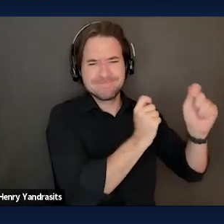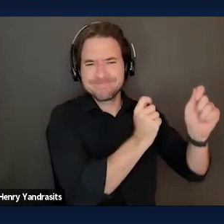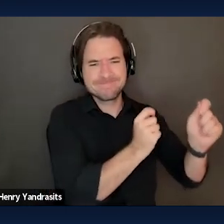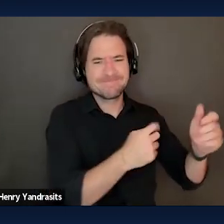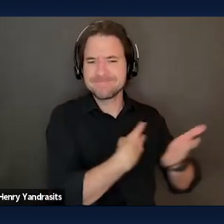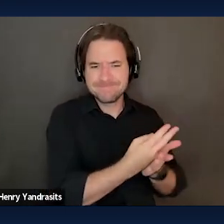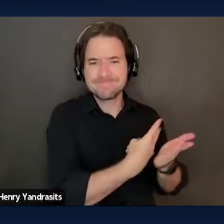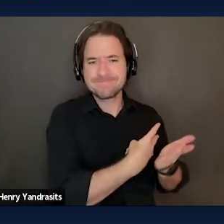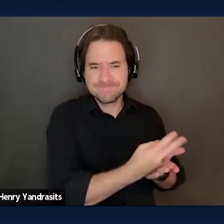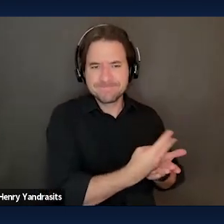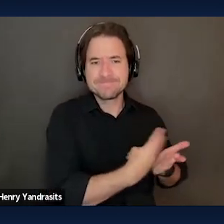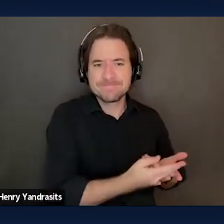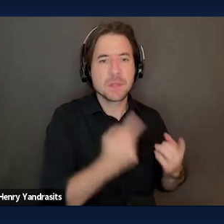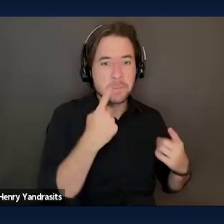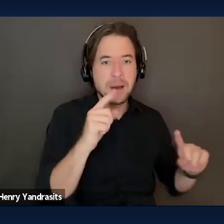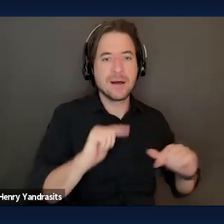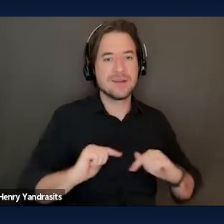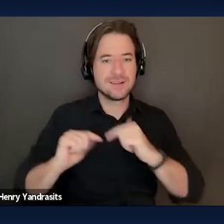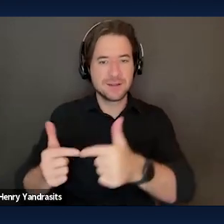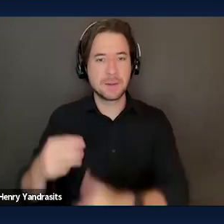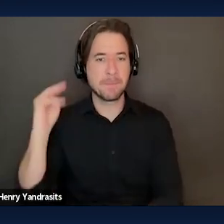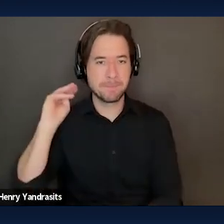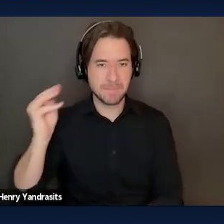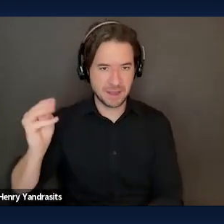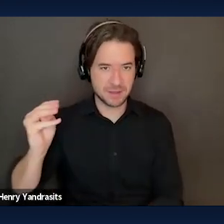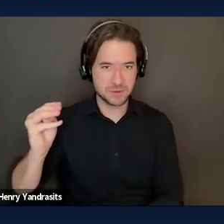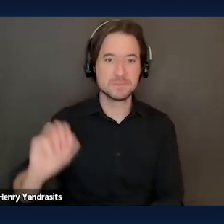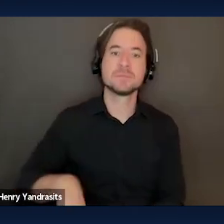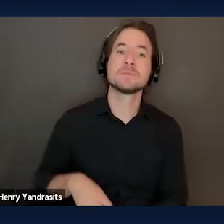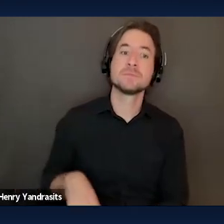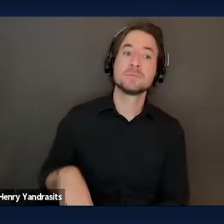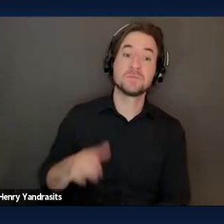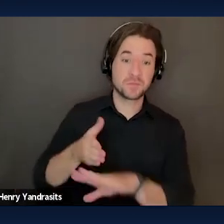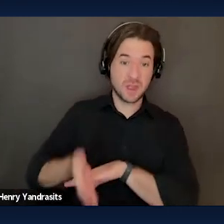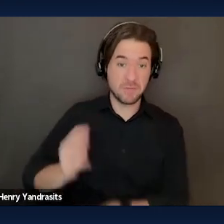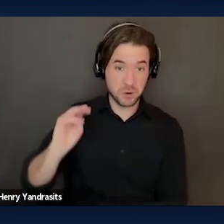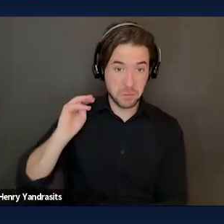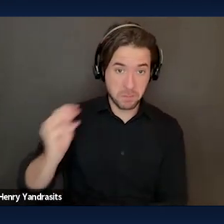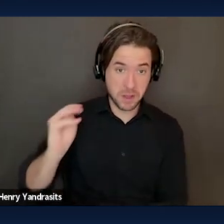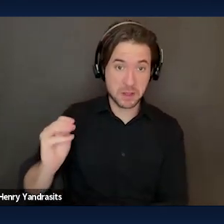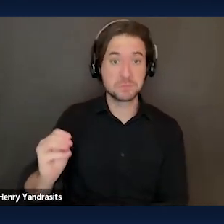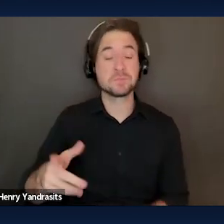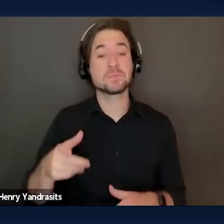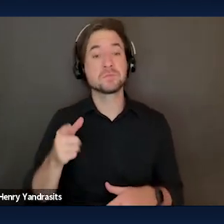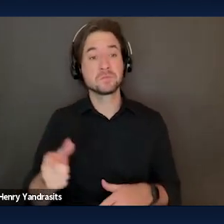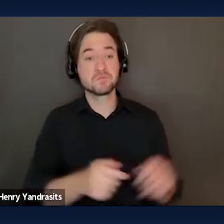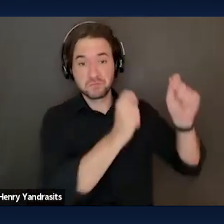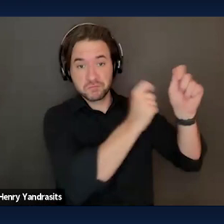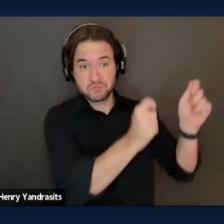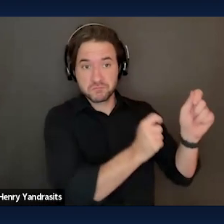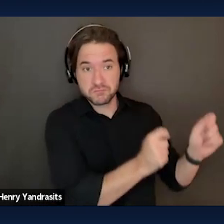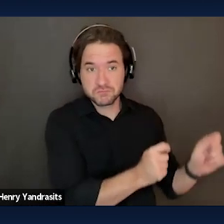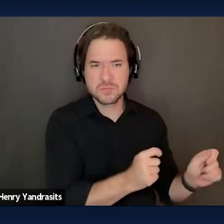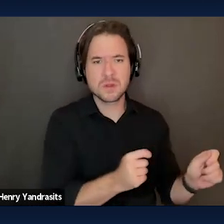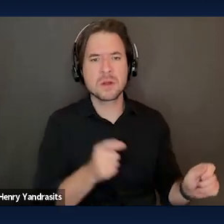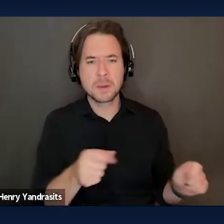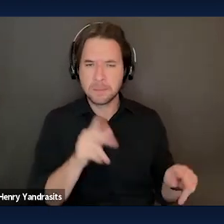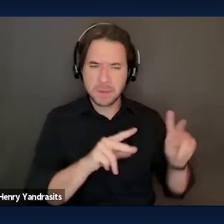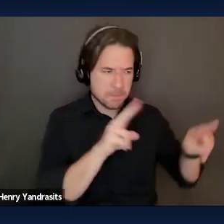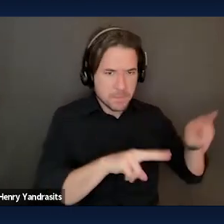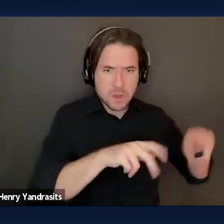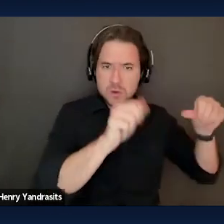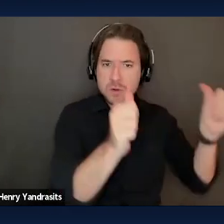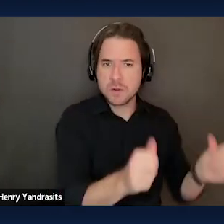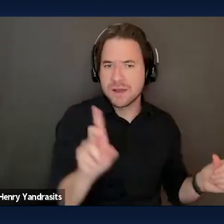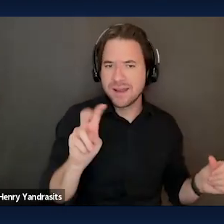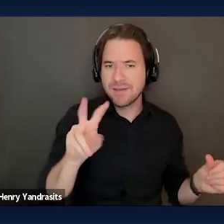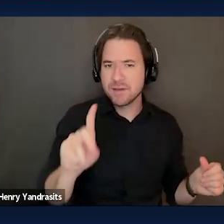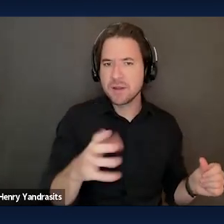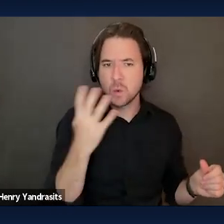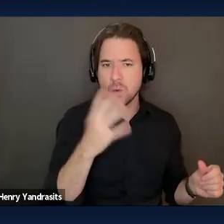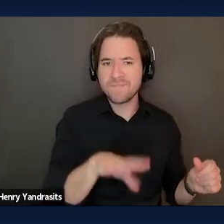Before they got to Michelangelo. Even after Michelangelo did the sculpture, they found all kinds of flaws and problems that were present in the marble.